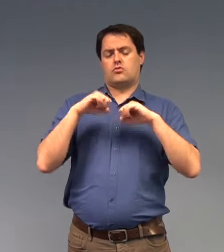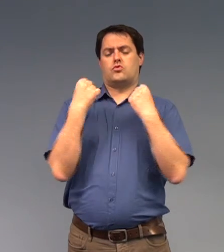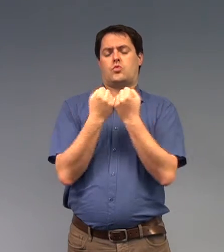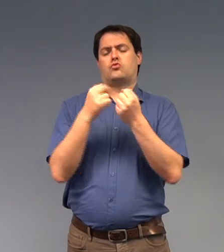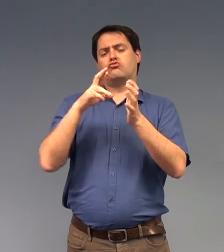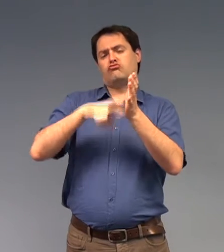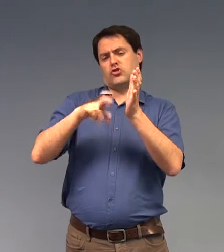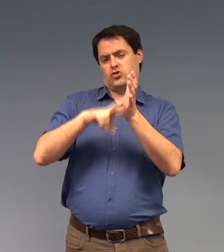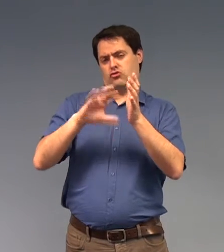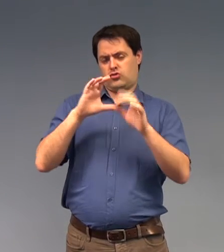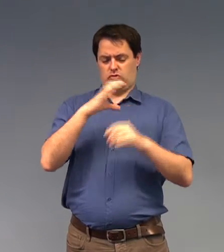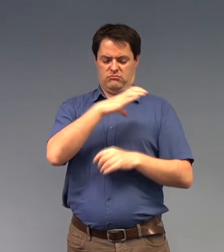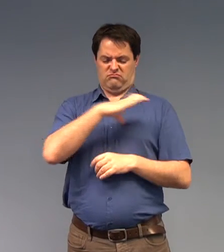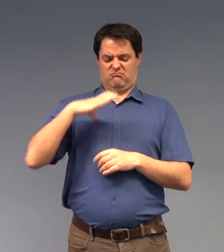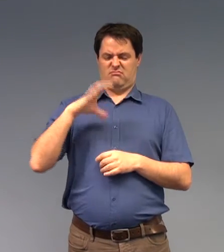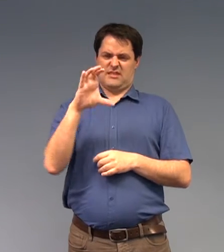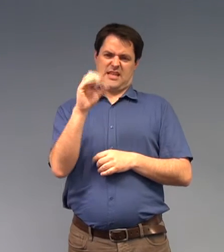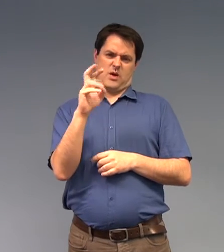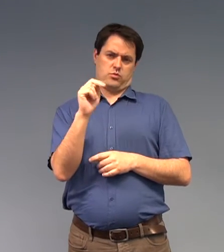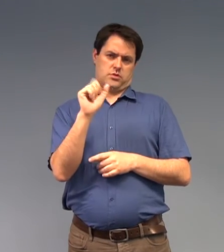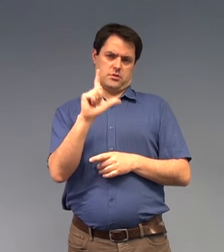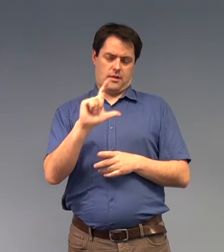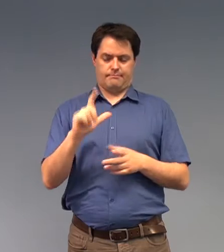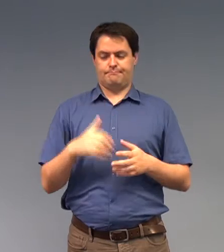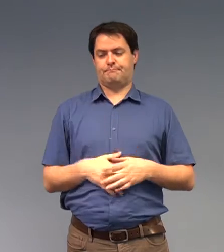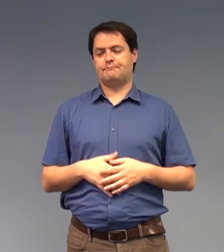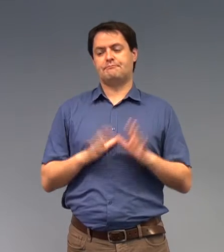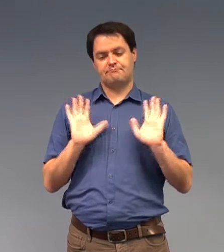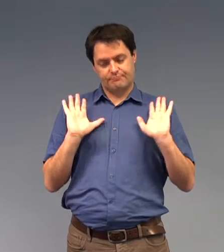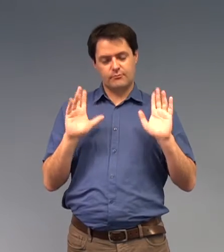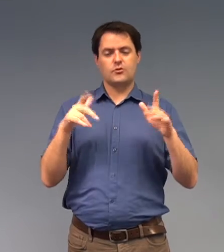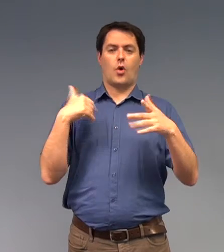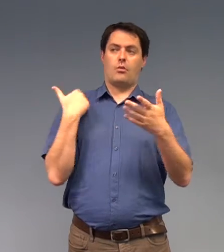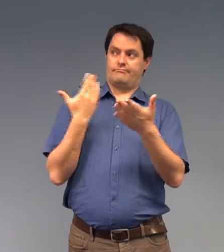And so far we've been successful in having 10 years of funding.